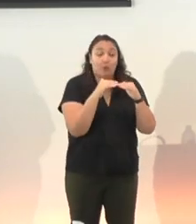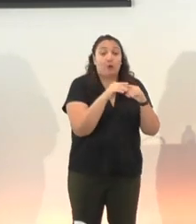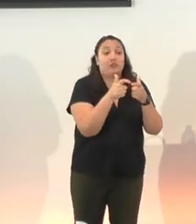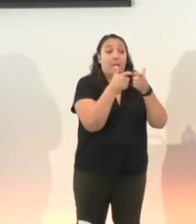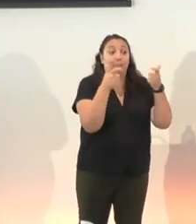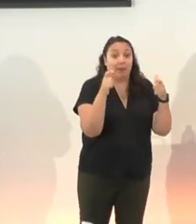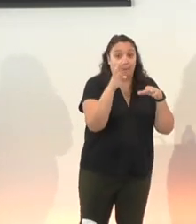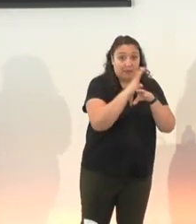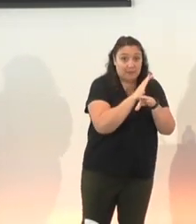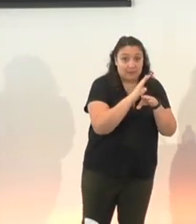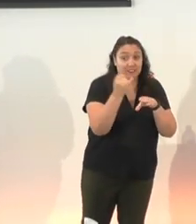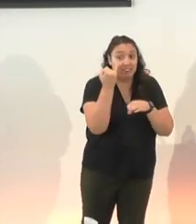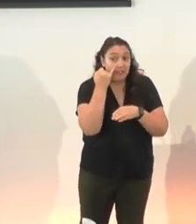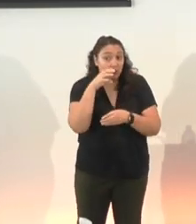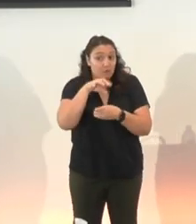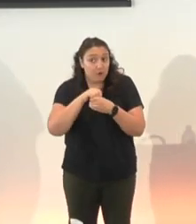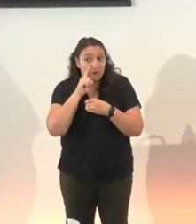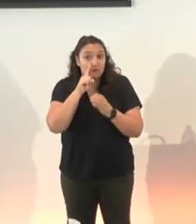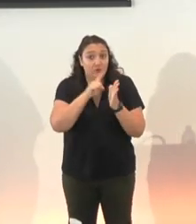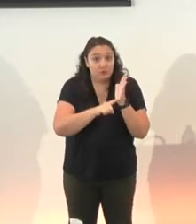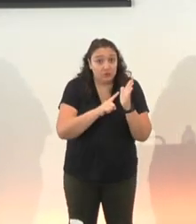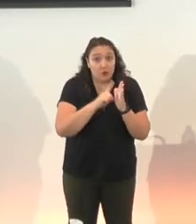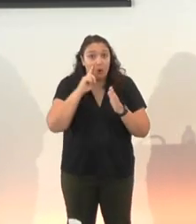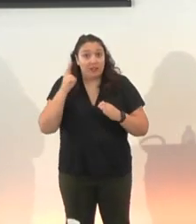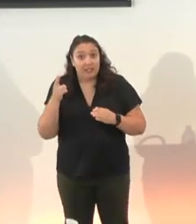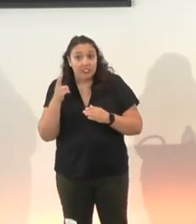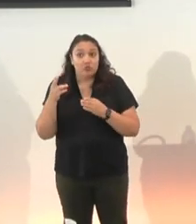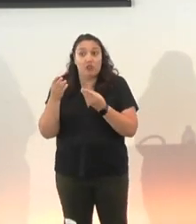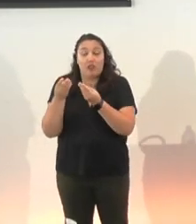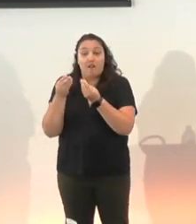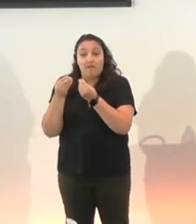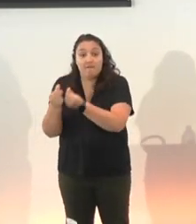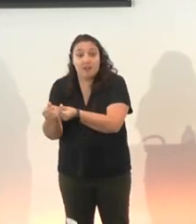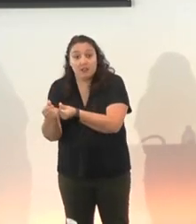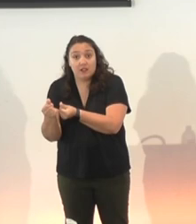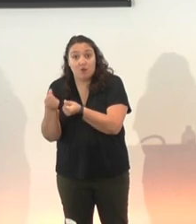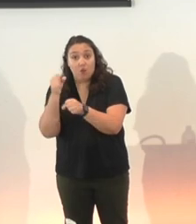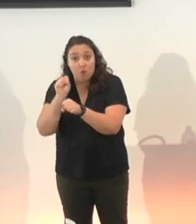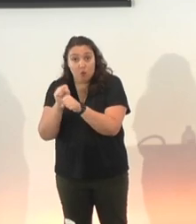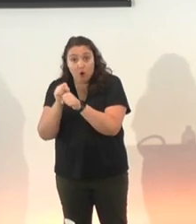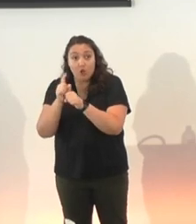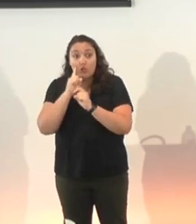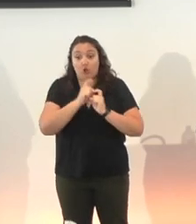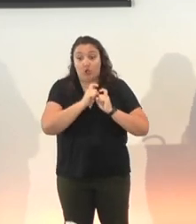participate in research or industry funded work, you are giving away your data with the expectation